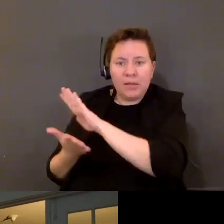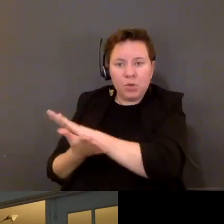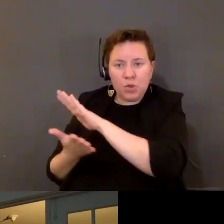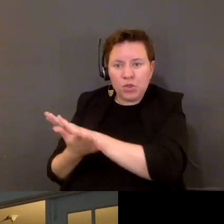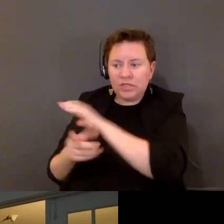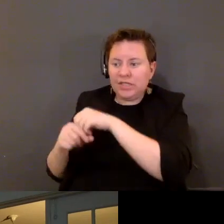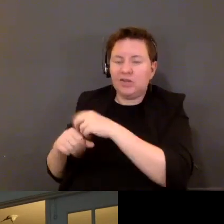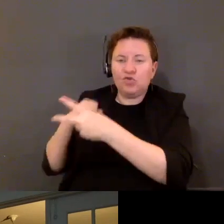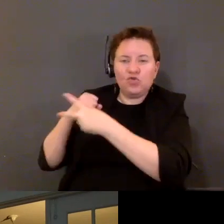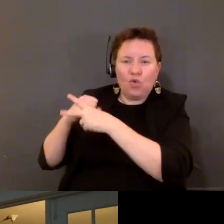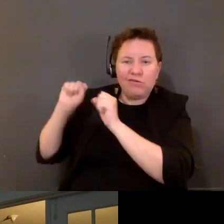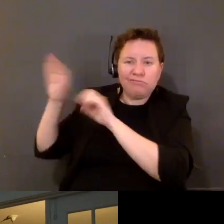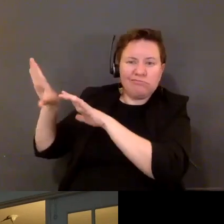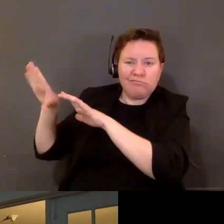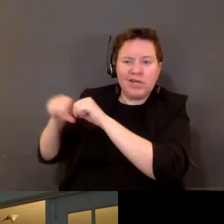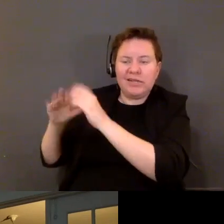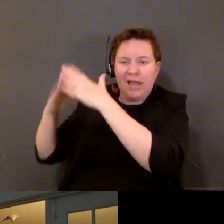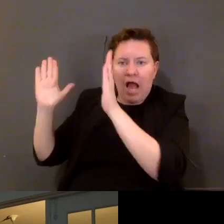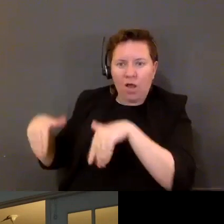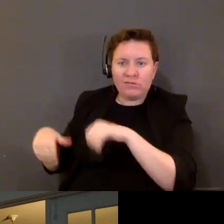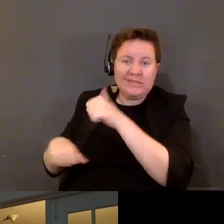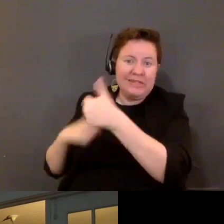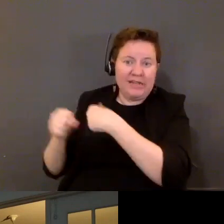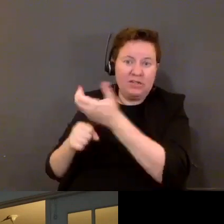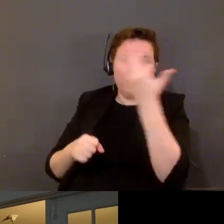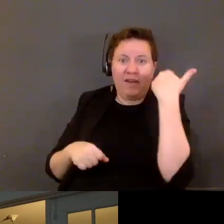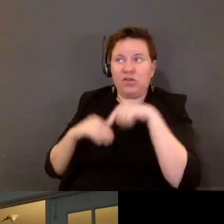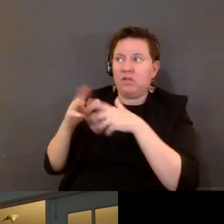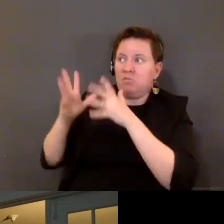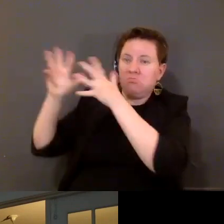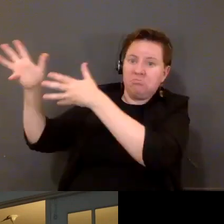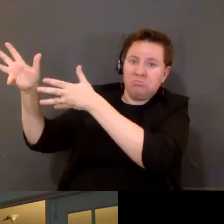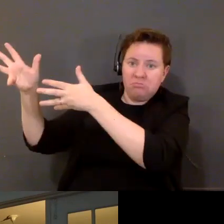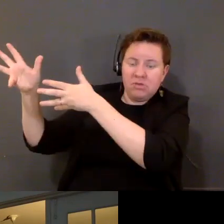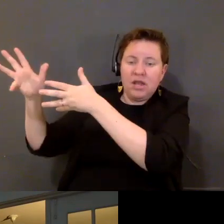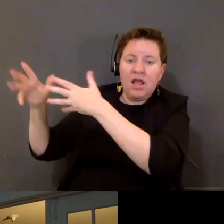area in his house um 10 years after they'd been put there and they were documents that neither